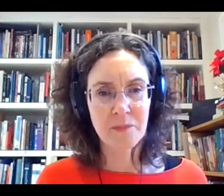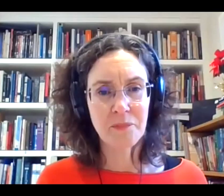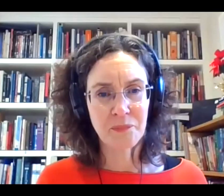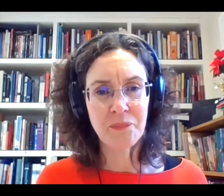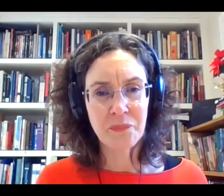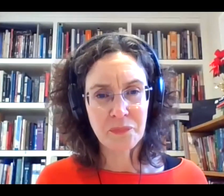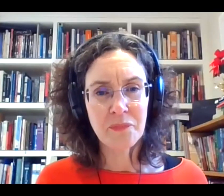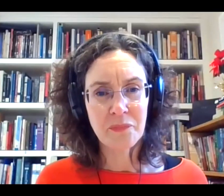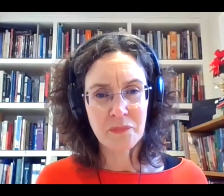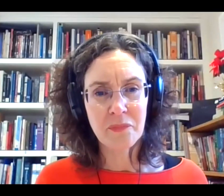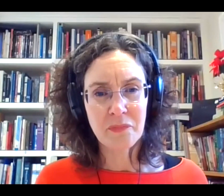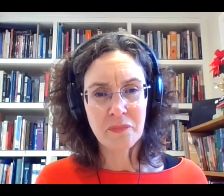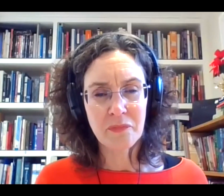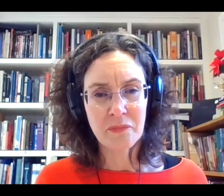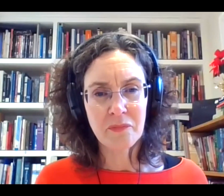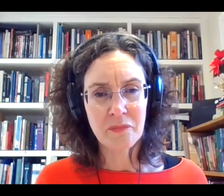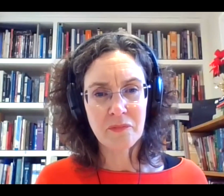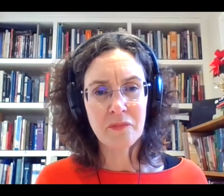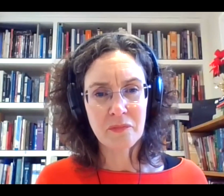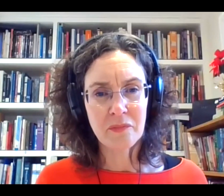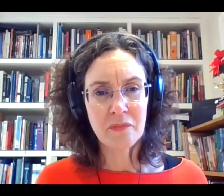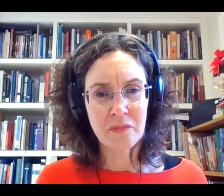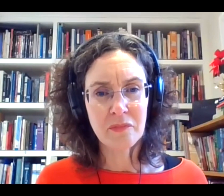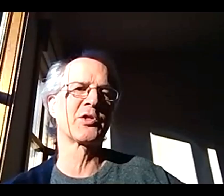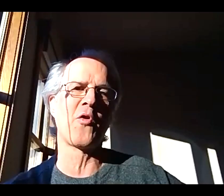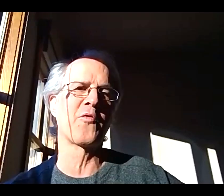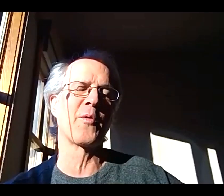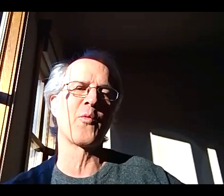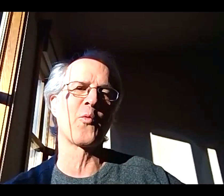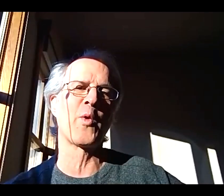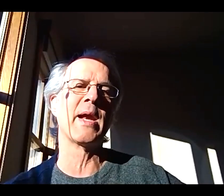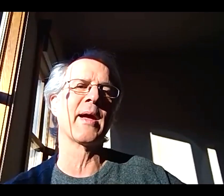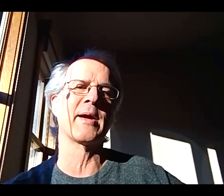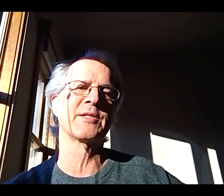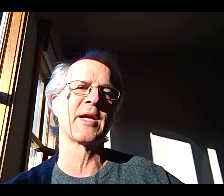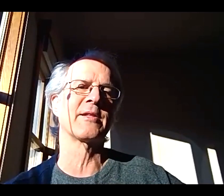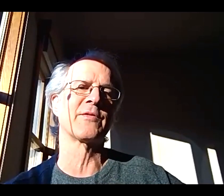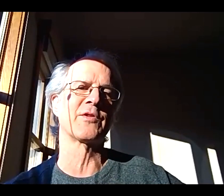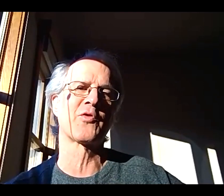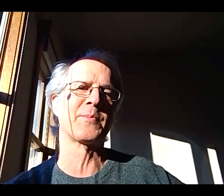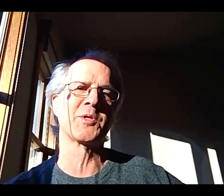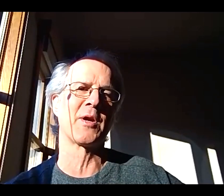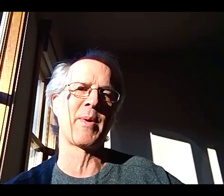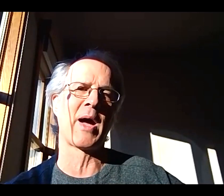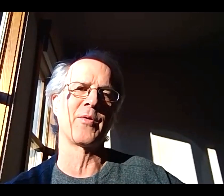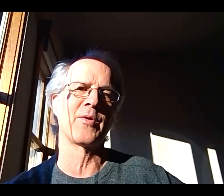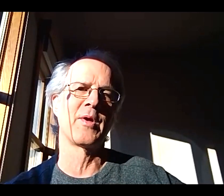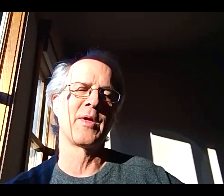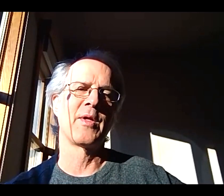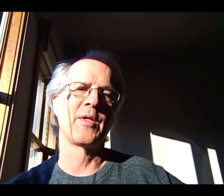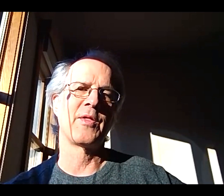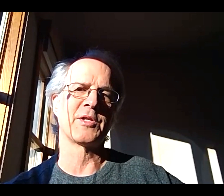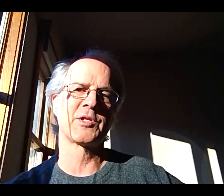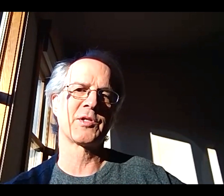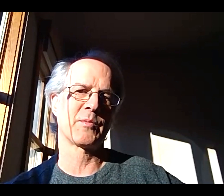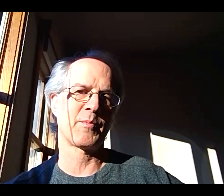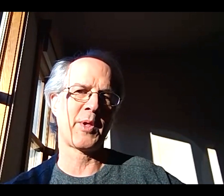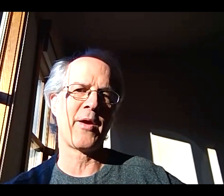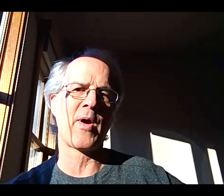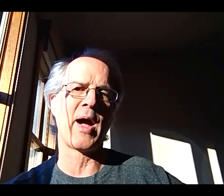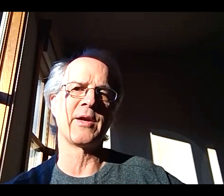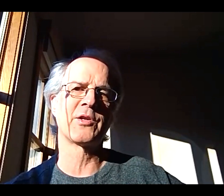And I was able to really just go from reading a sentence of description about this playwright